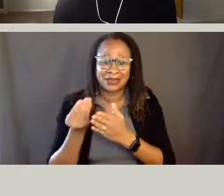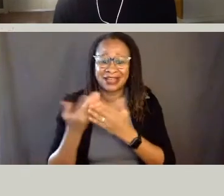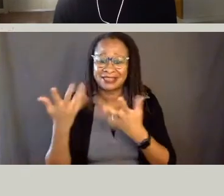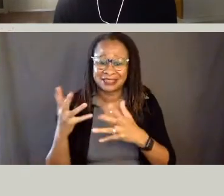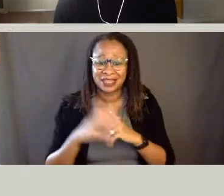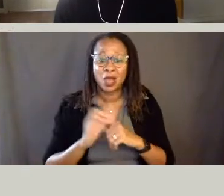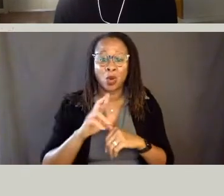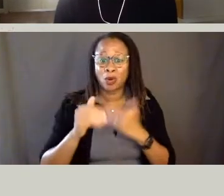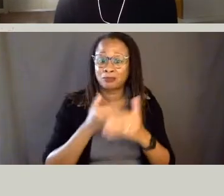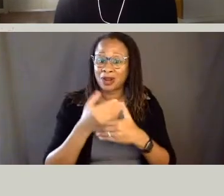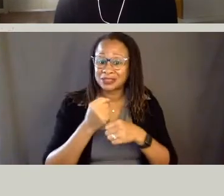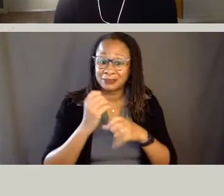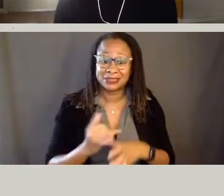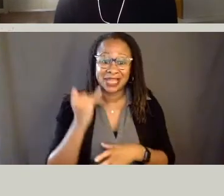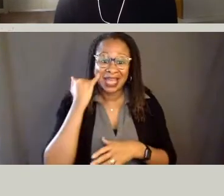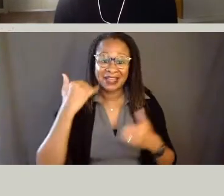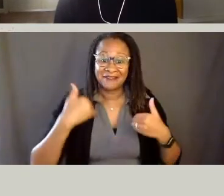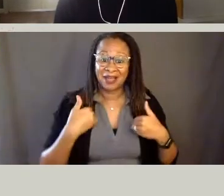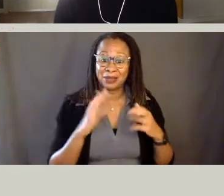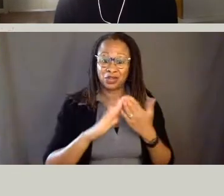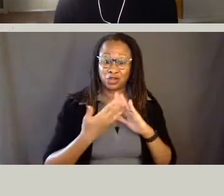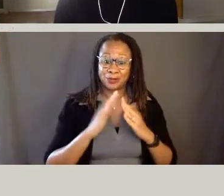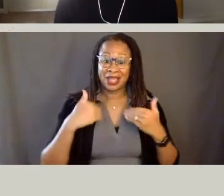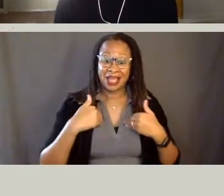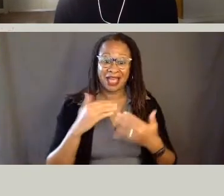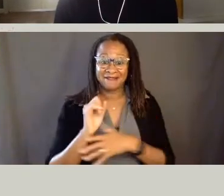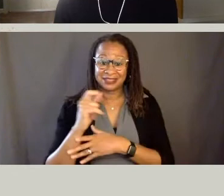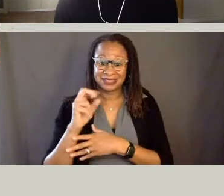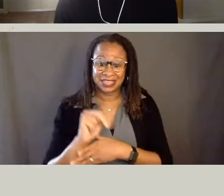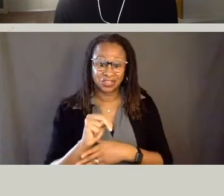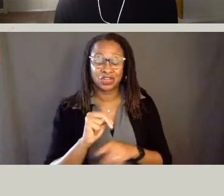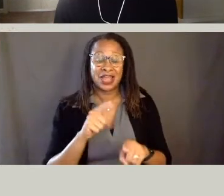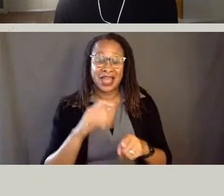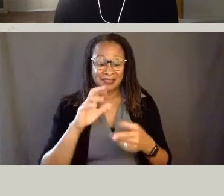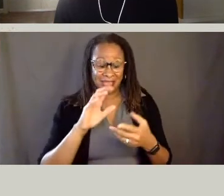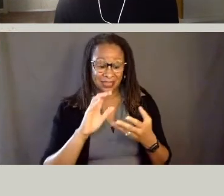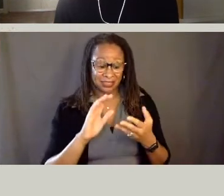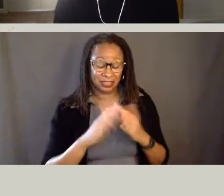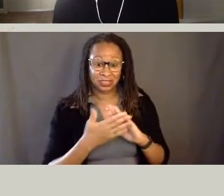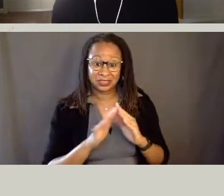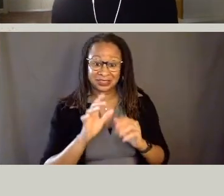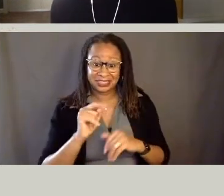And if I'm in a community where it has a station, how was that station in communication and relationship with us? So, you know, our local station,